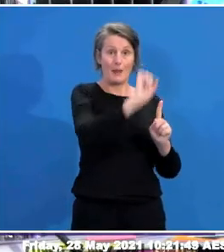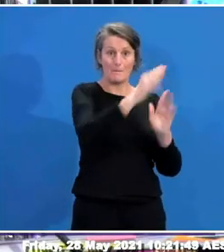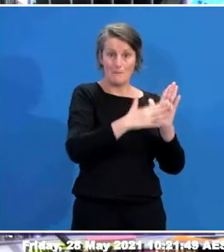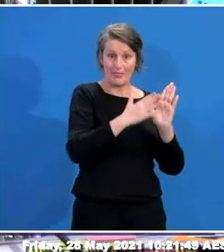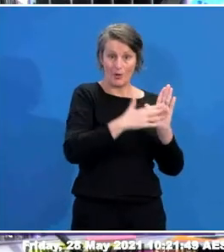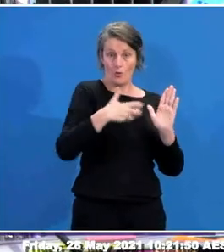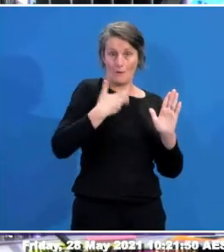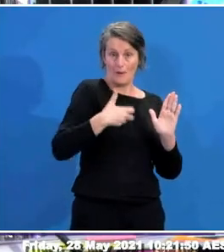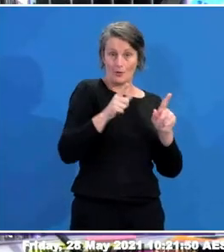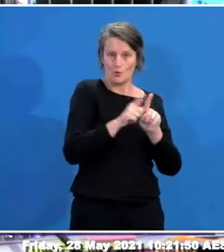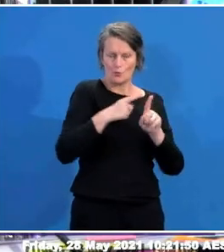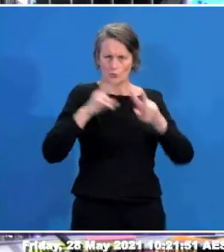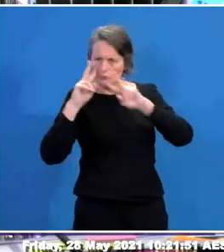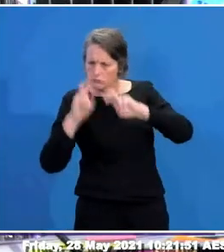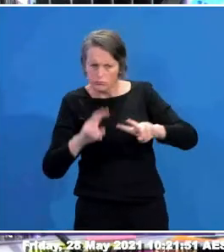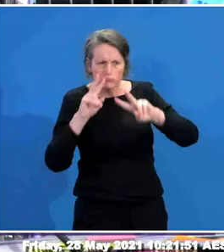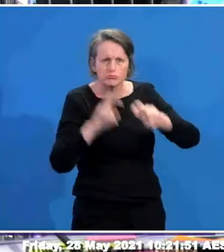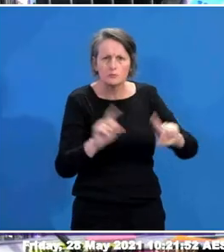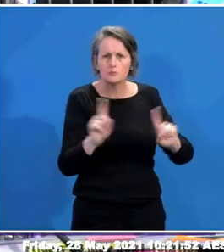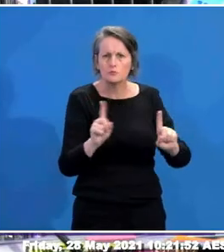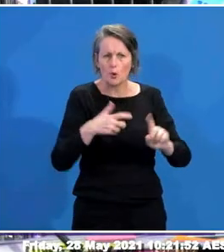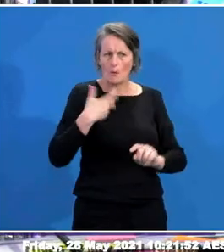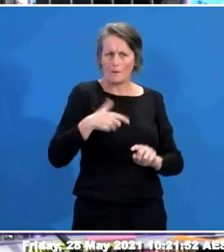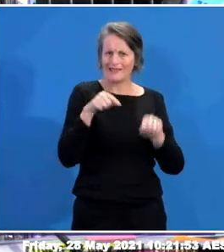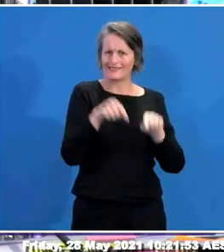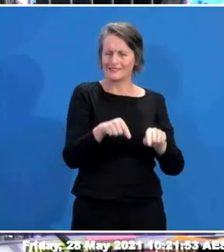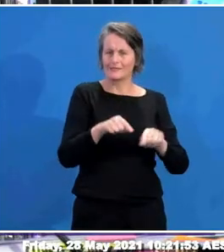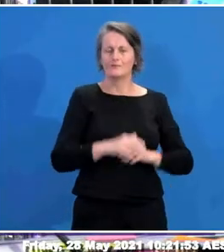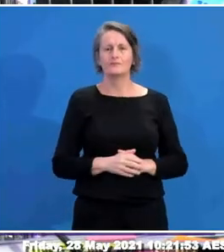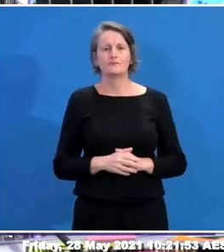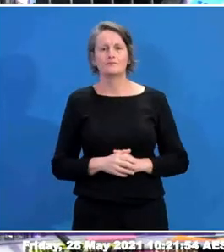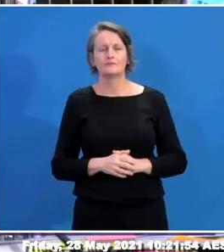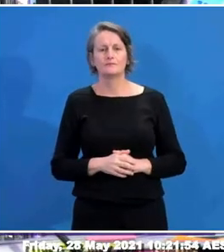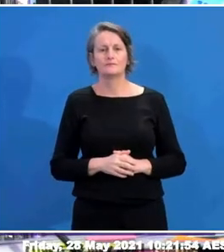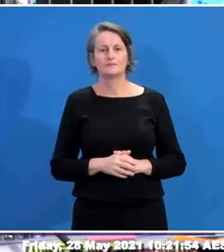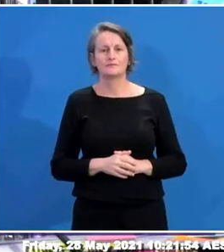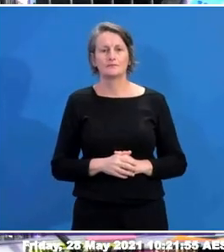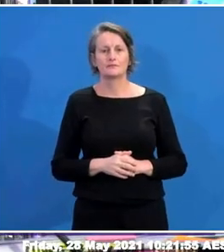Yes. The purpose was not to do a light or limited desktop review; was it?